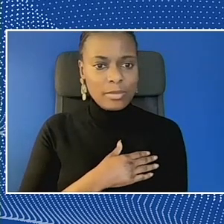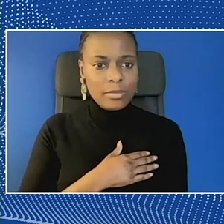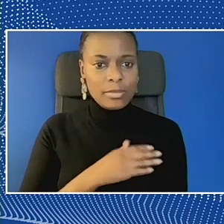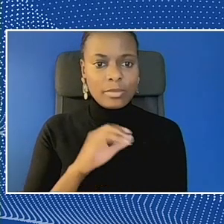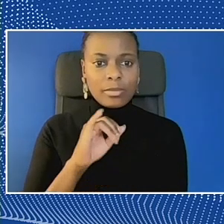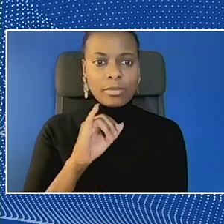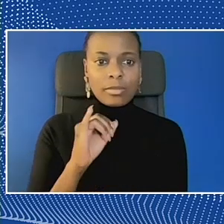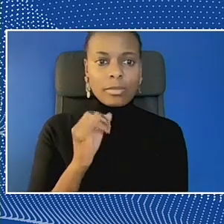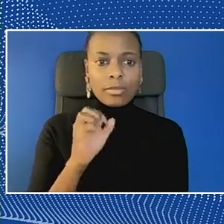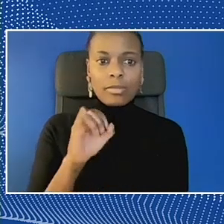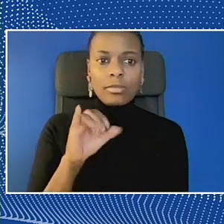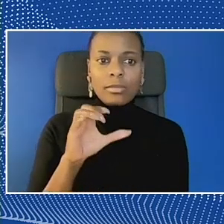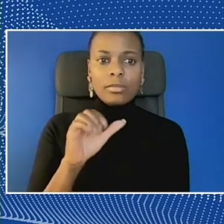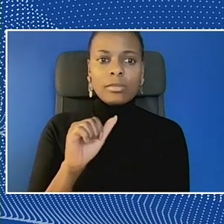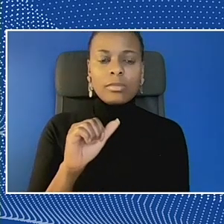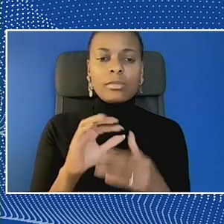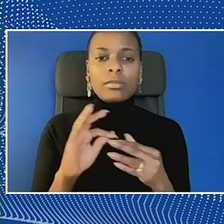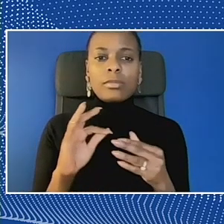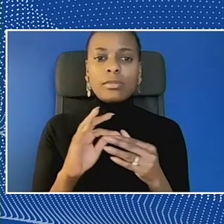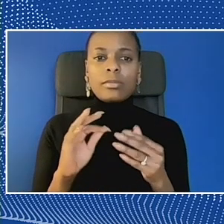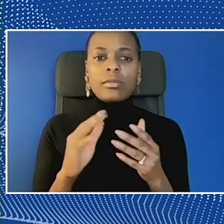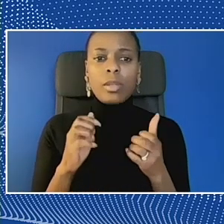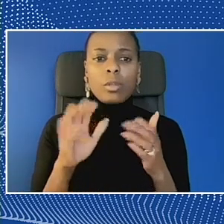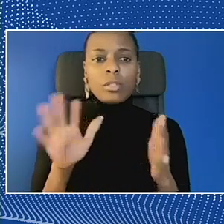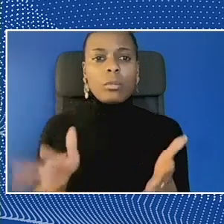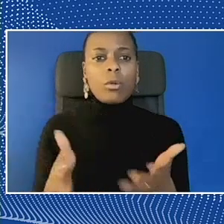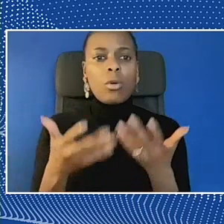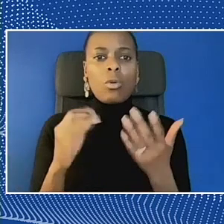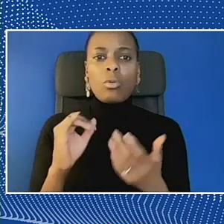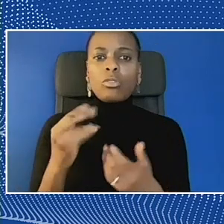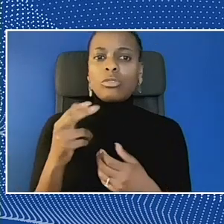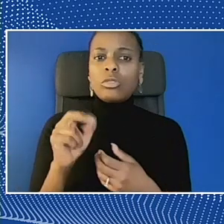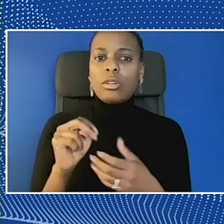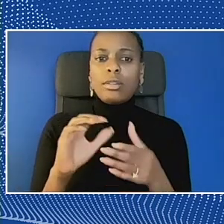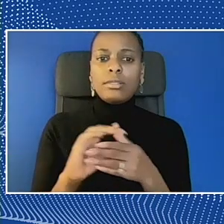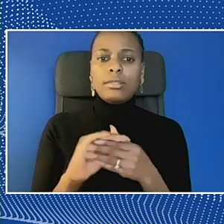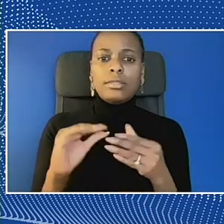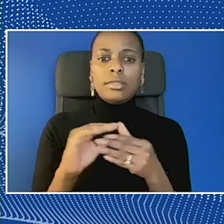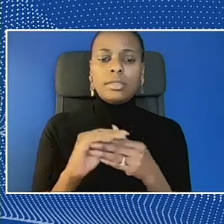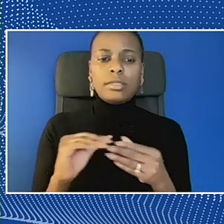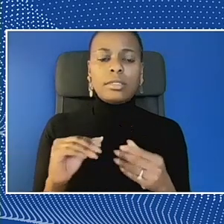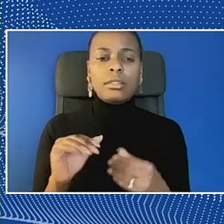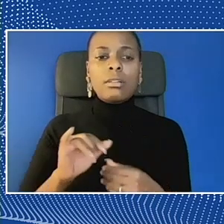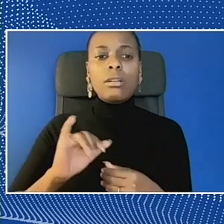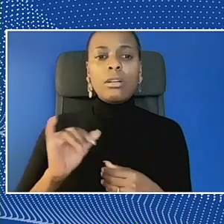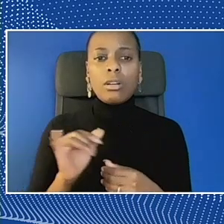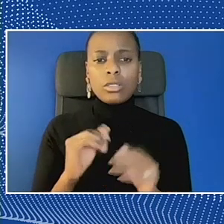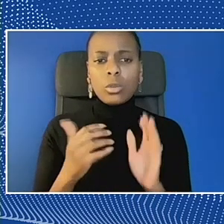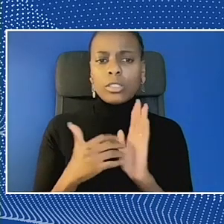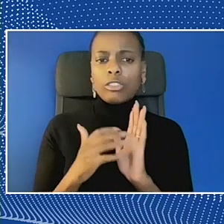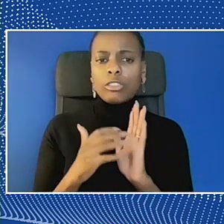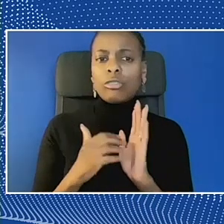Thanks. I want to echo what John said. I also just as a drafting matter, I really